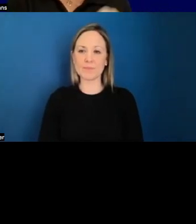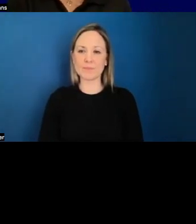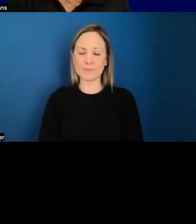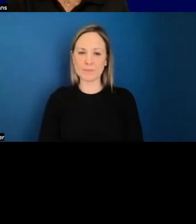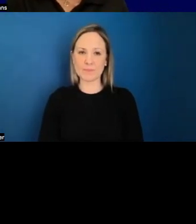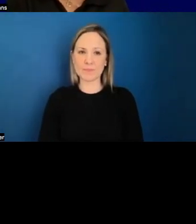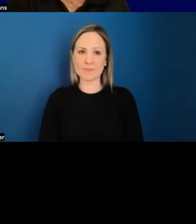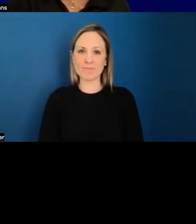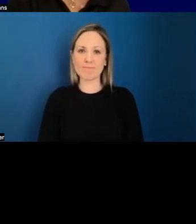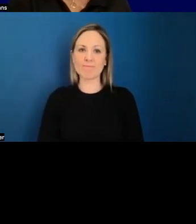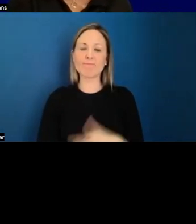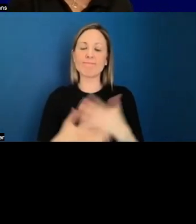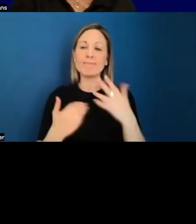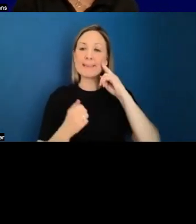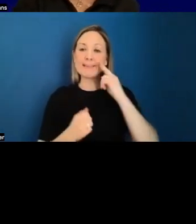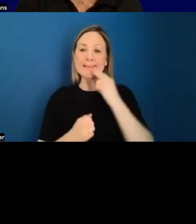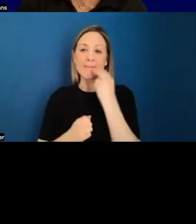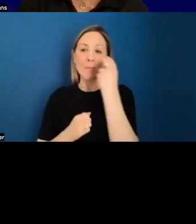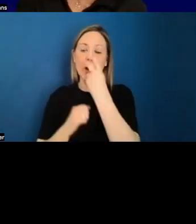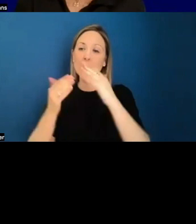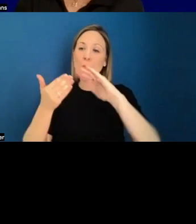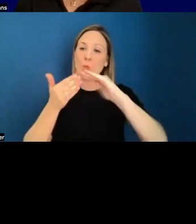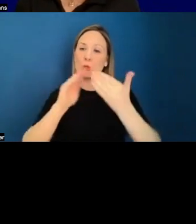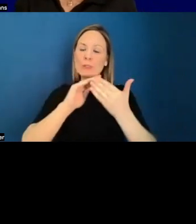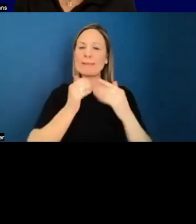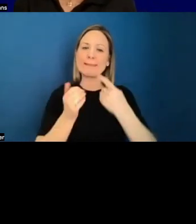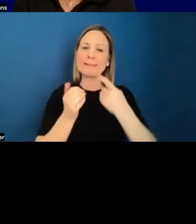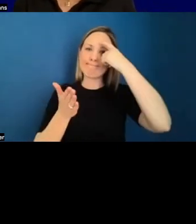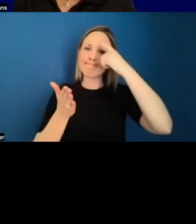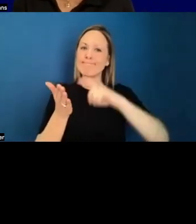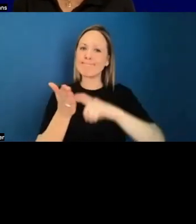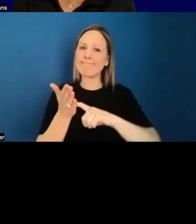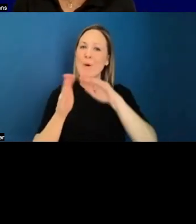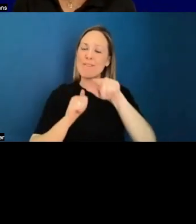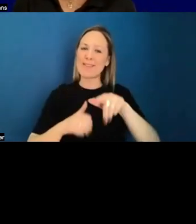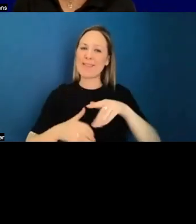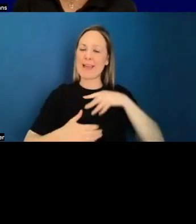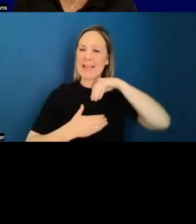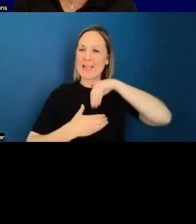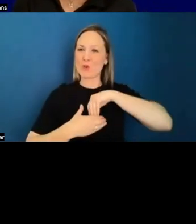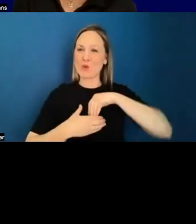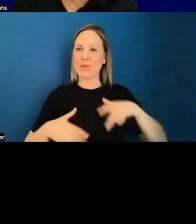Our deafblind community has acknowledged the presence of internal sensations for a long time.